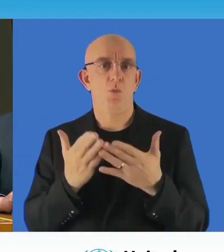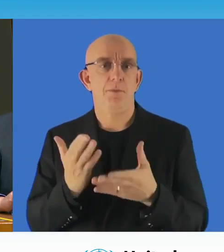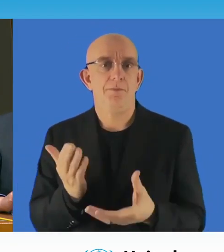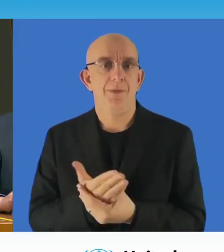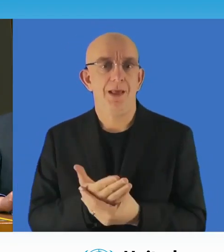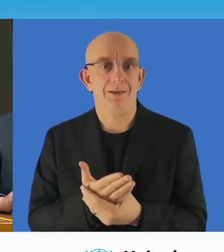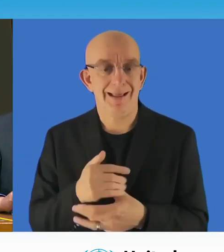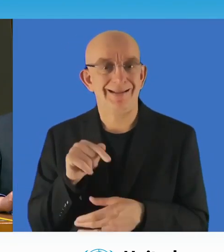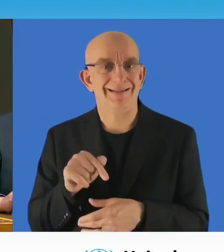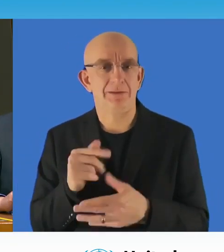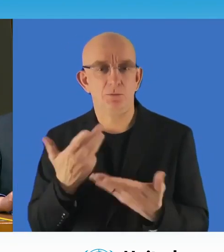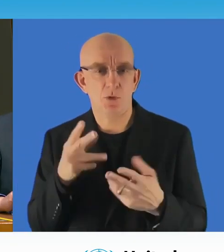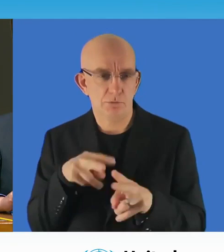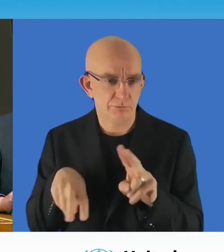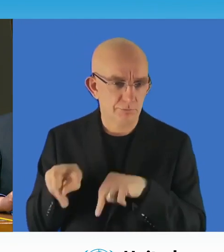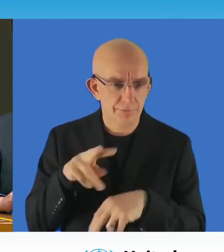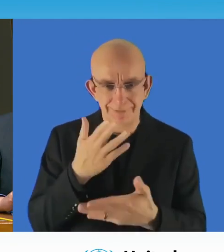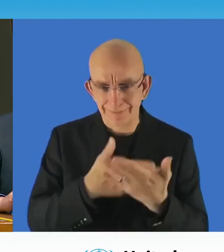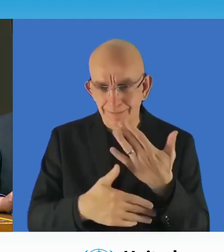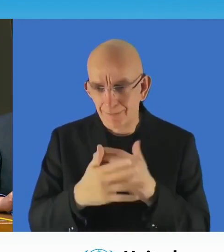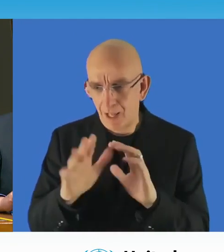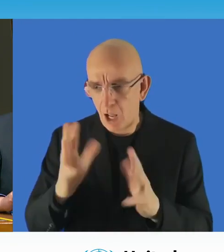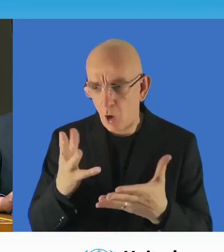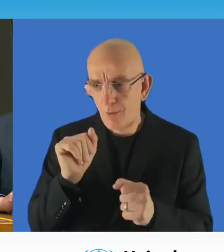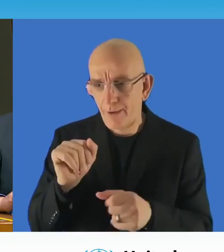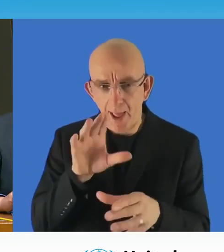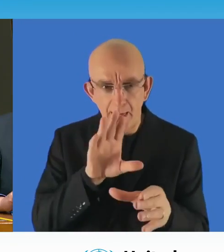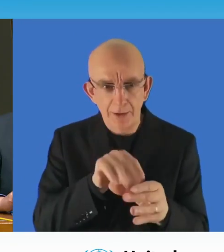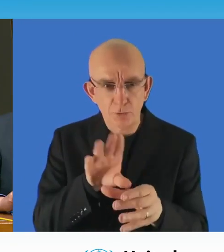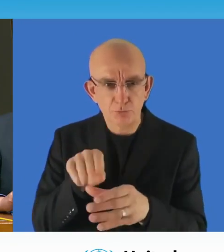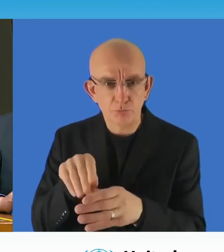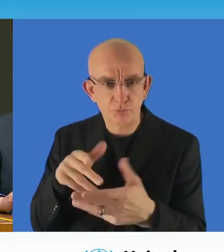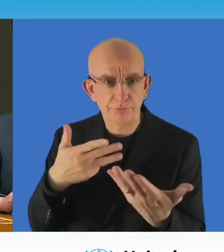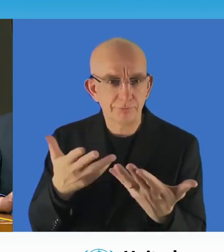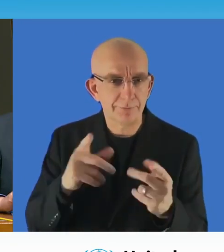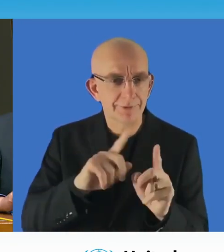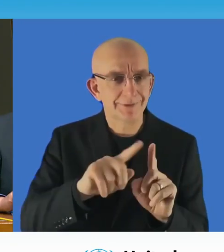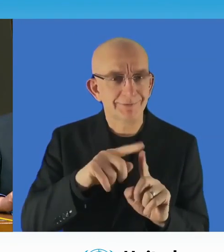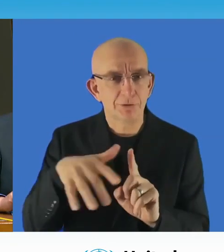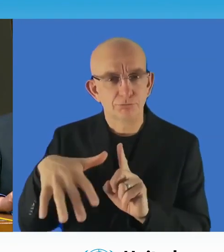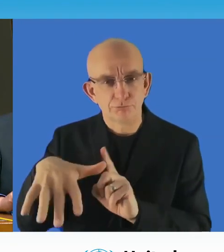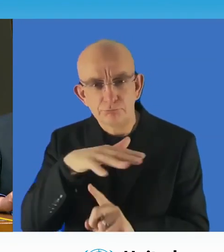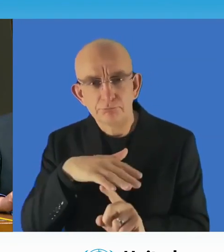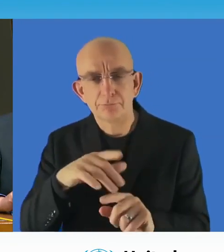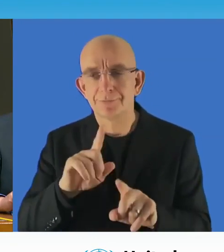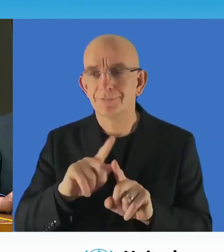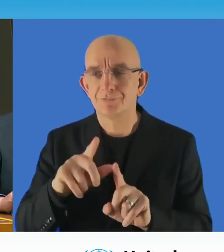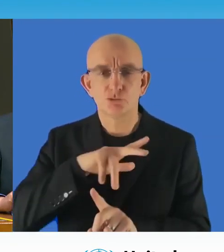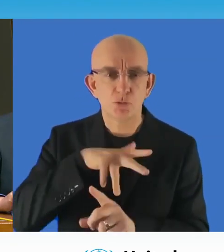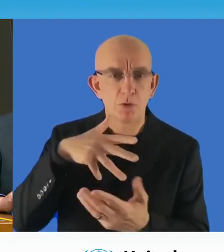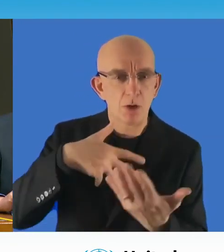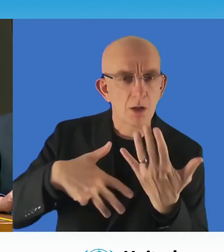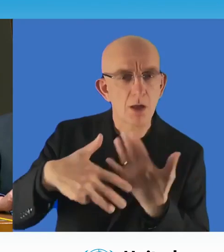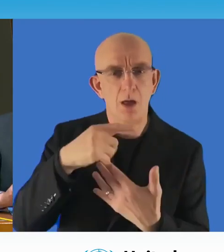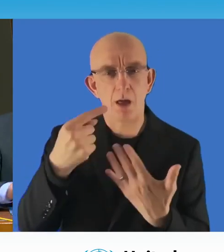environmental social framework and on social inclusion at the global disability Summit in